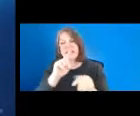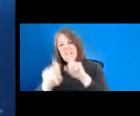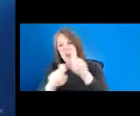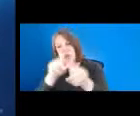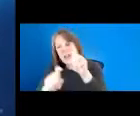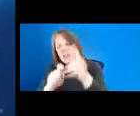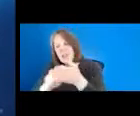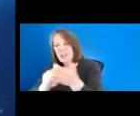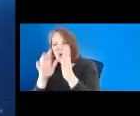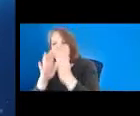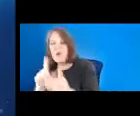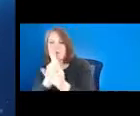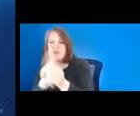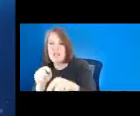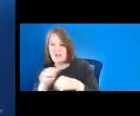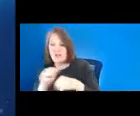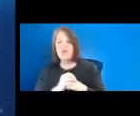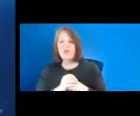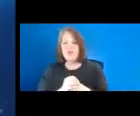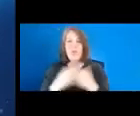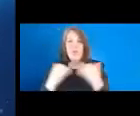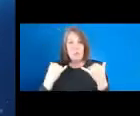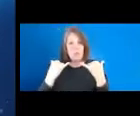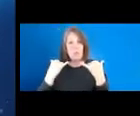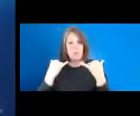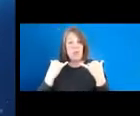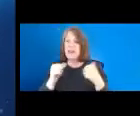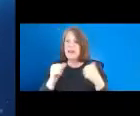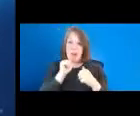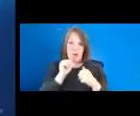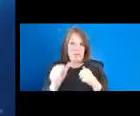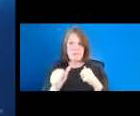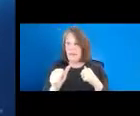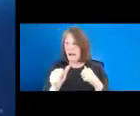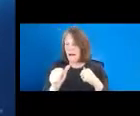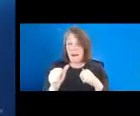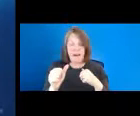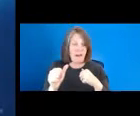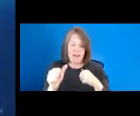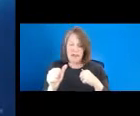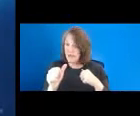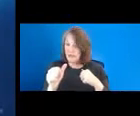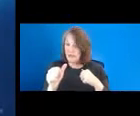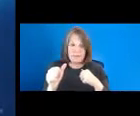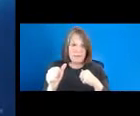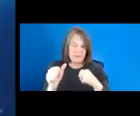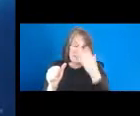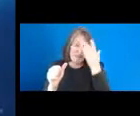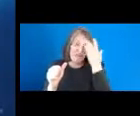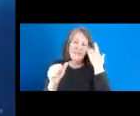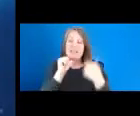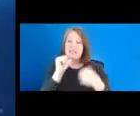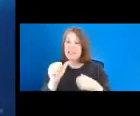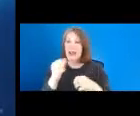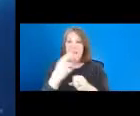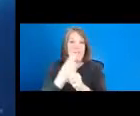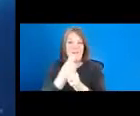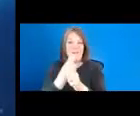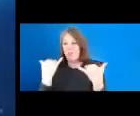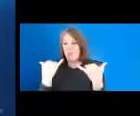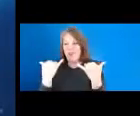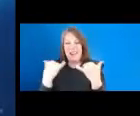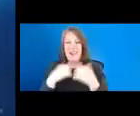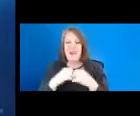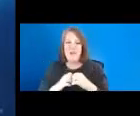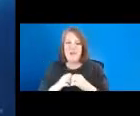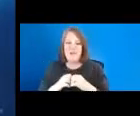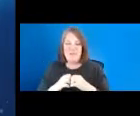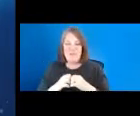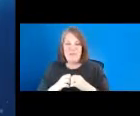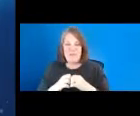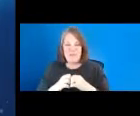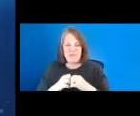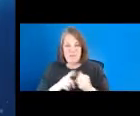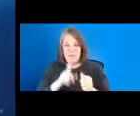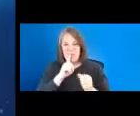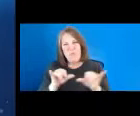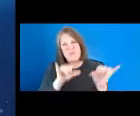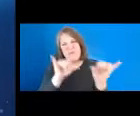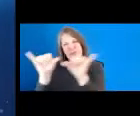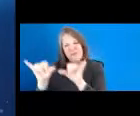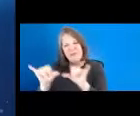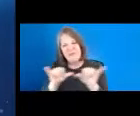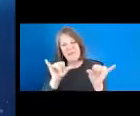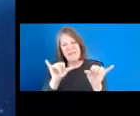16:22:41 . Right now it is not being used, 16:22:59 so there is a standard default message,